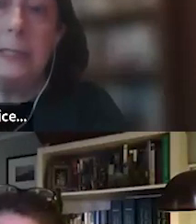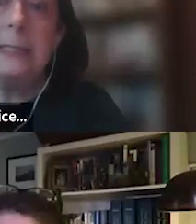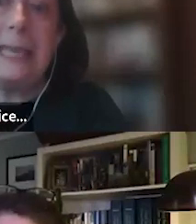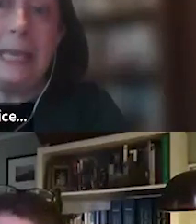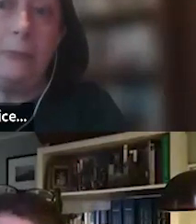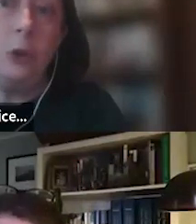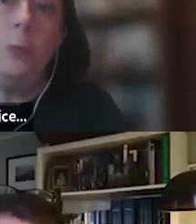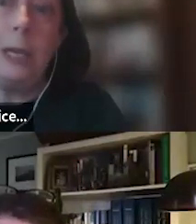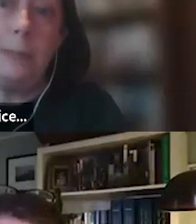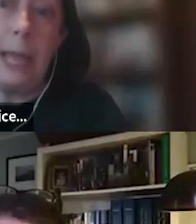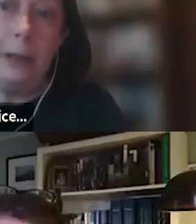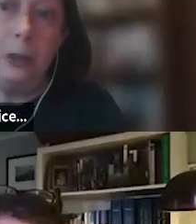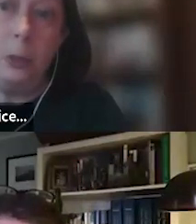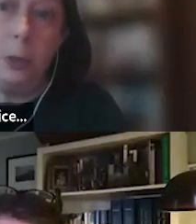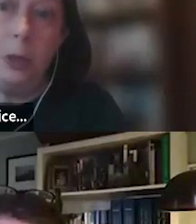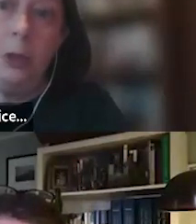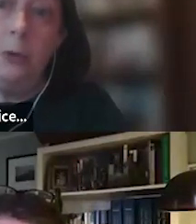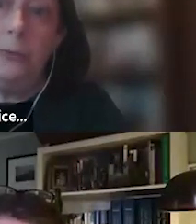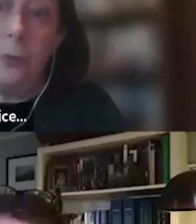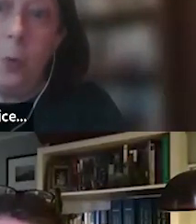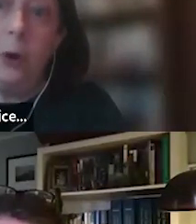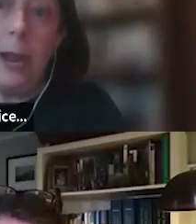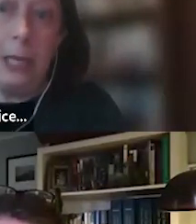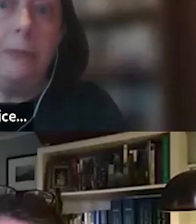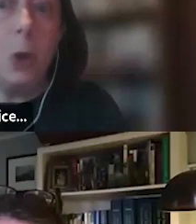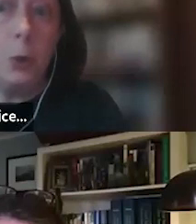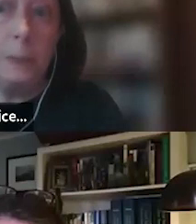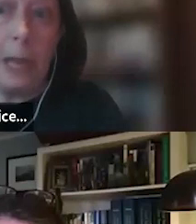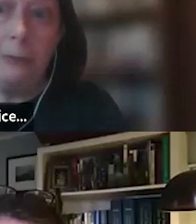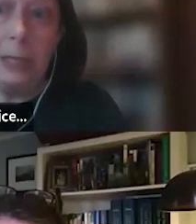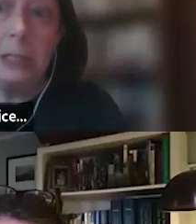and see if you might be eligible for any of those benefits